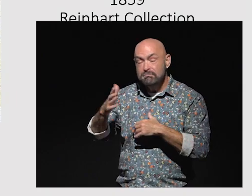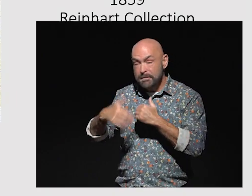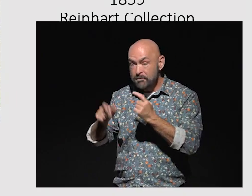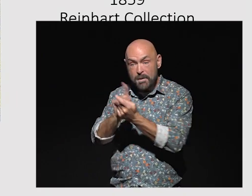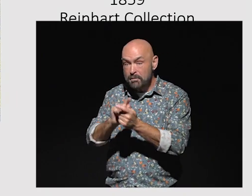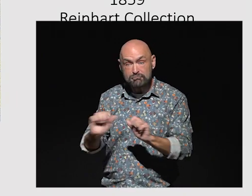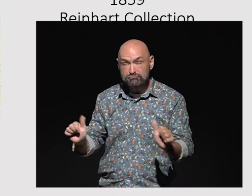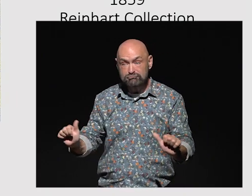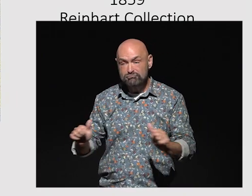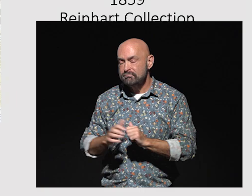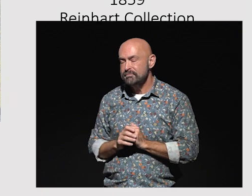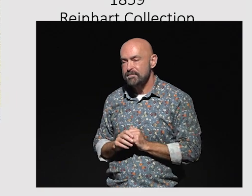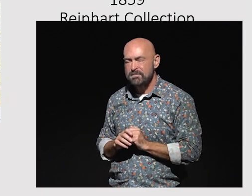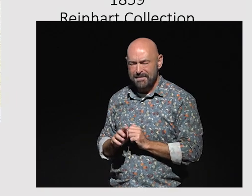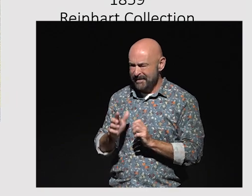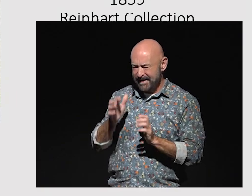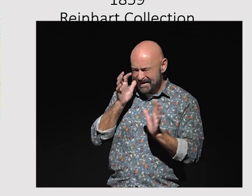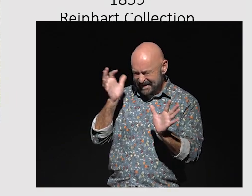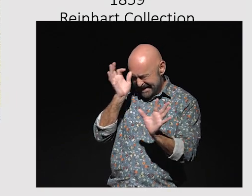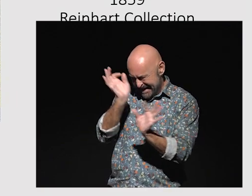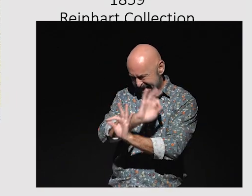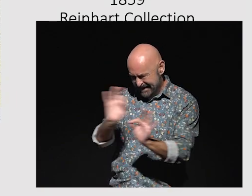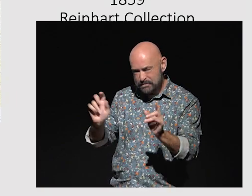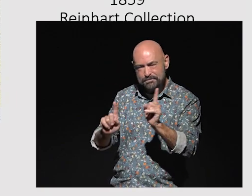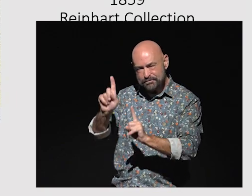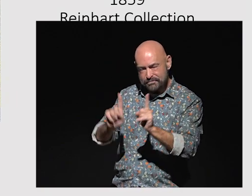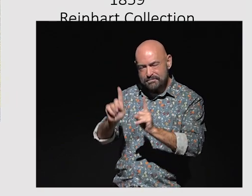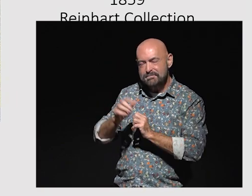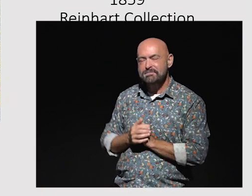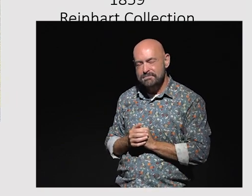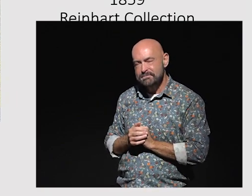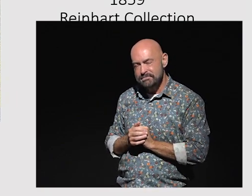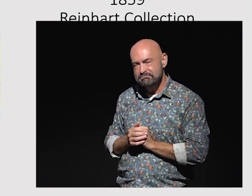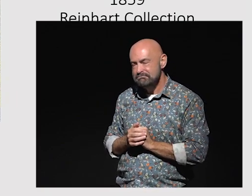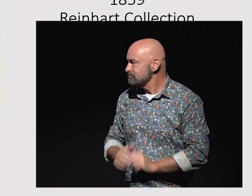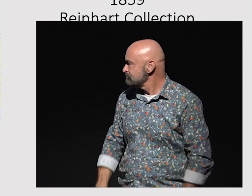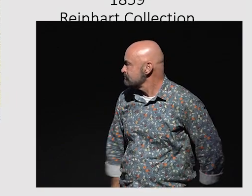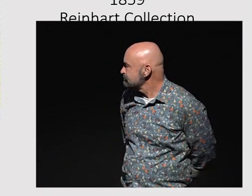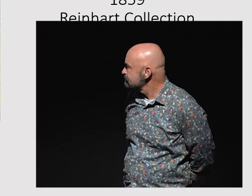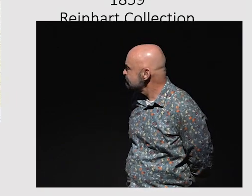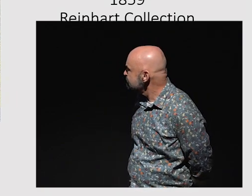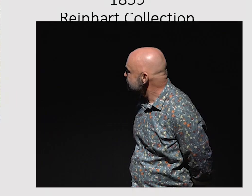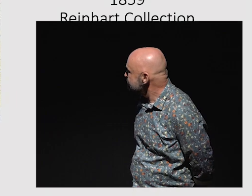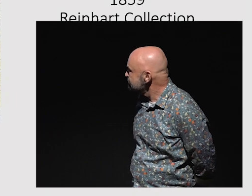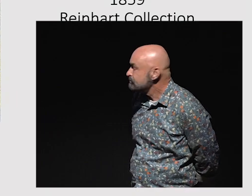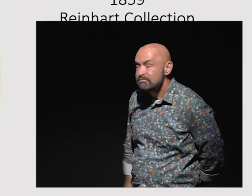They knew nothing about one another. And, for 40 years,